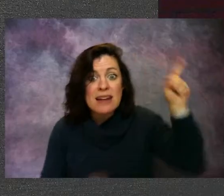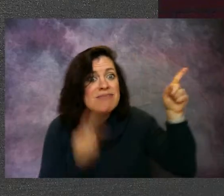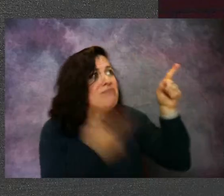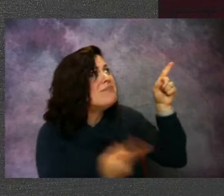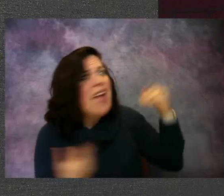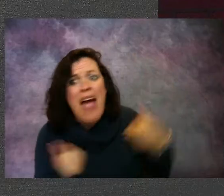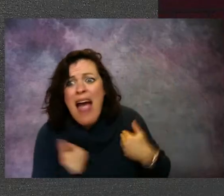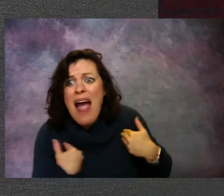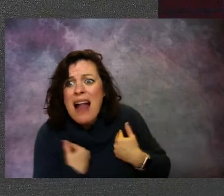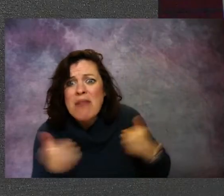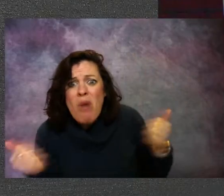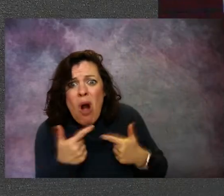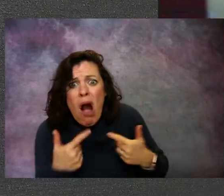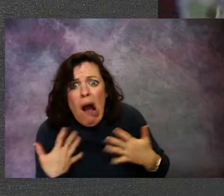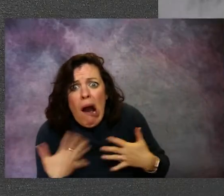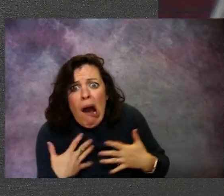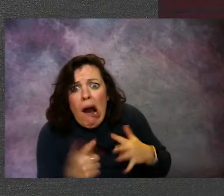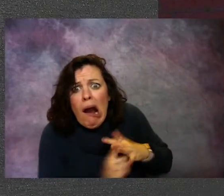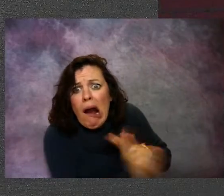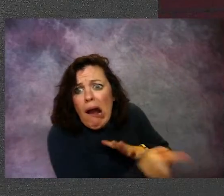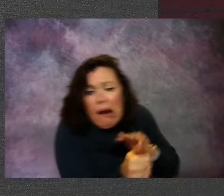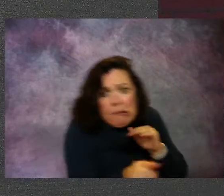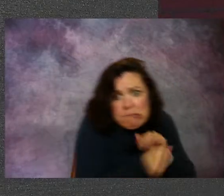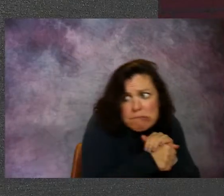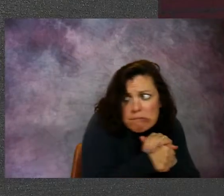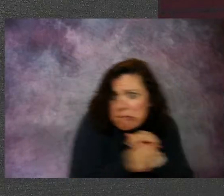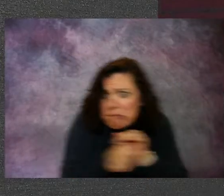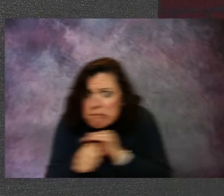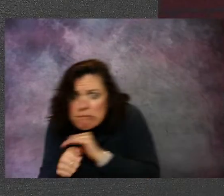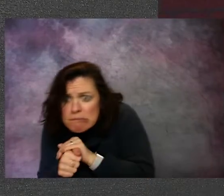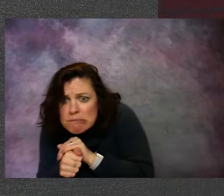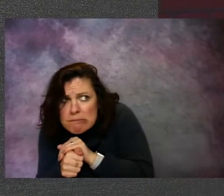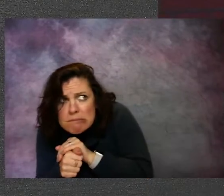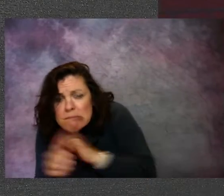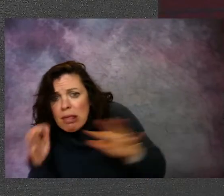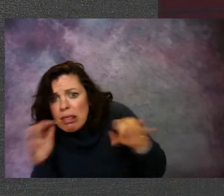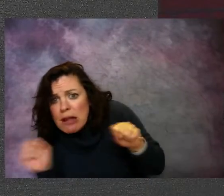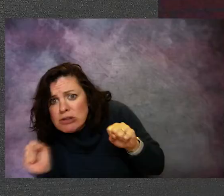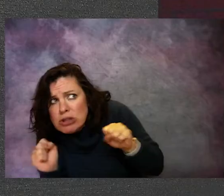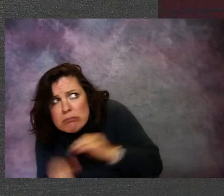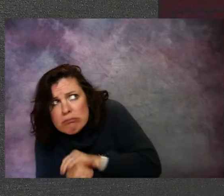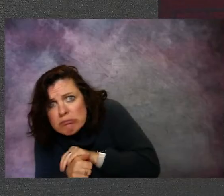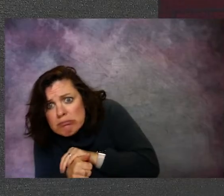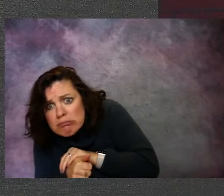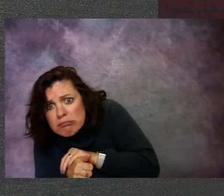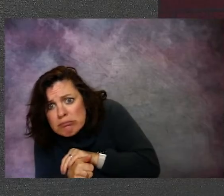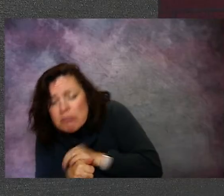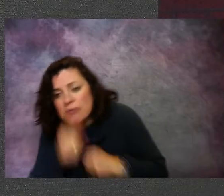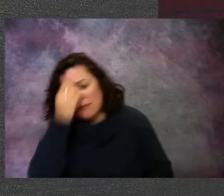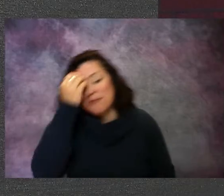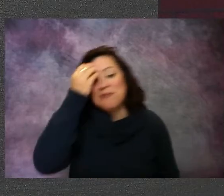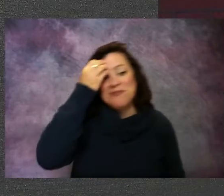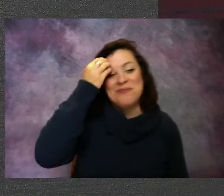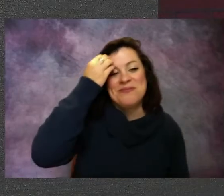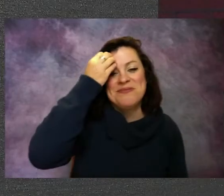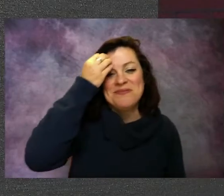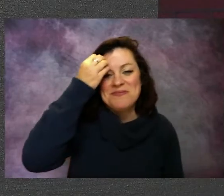from the thunder and lightning. They're getting away from the thunder and lightning. Okay.